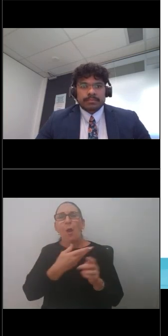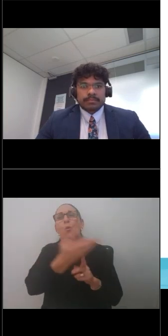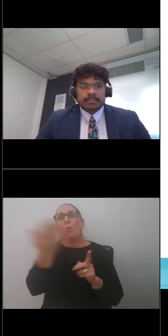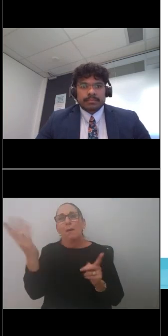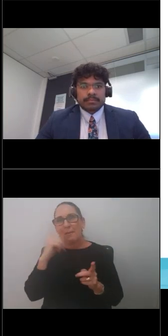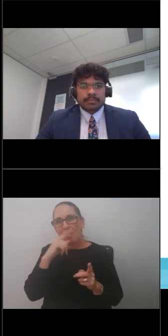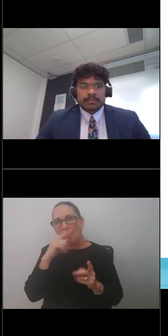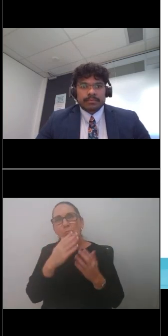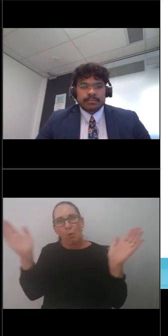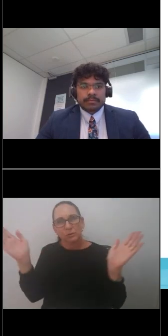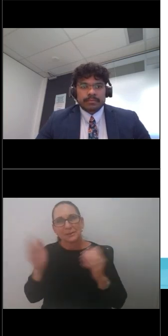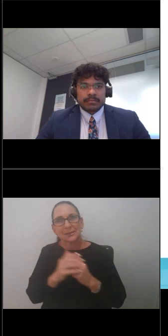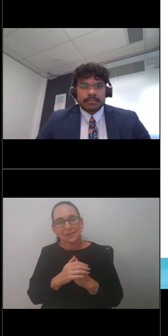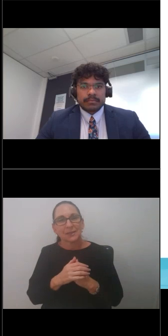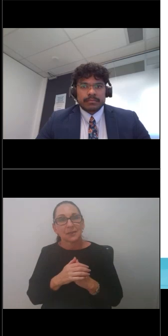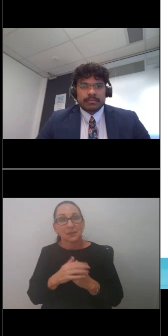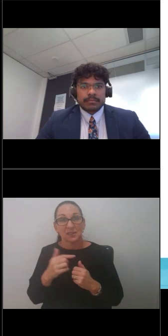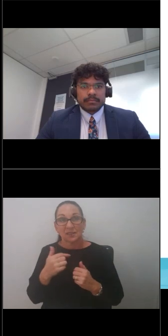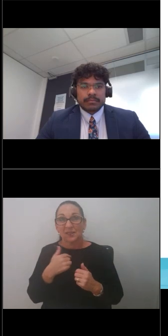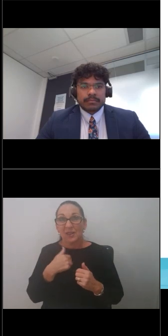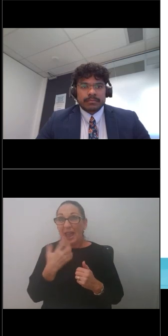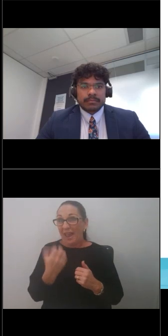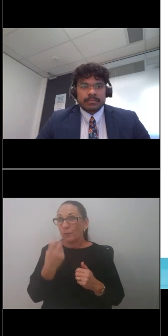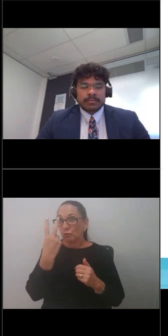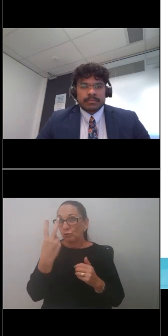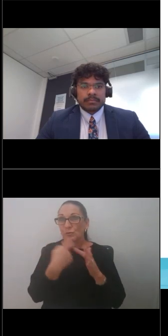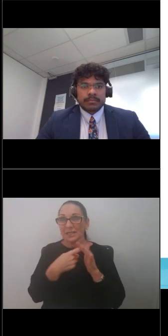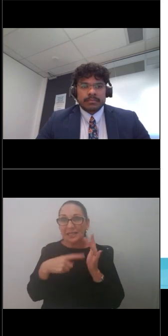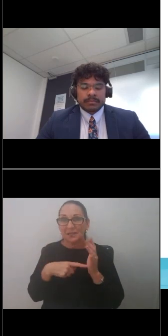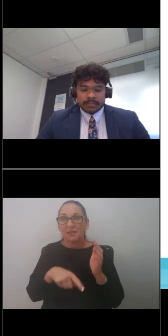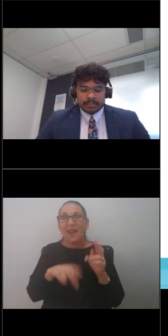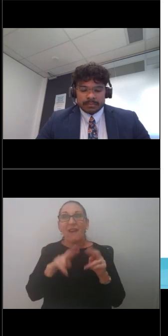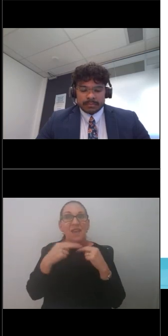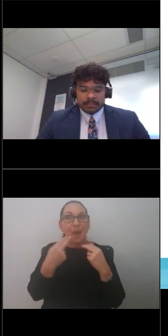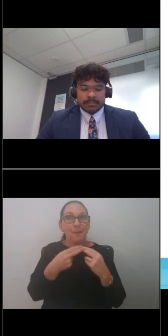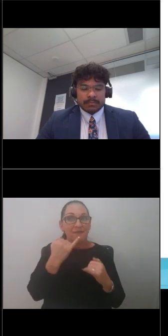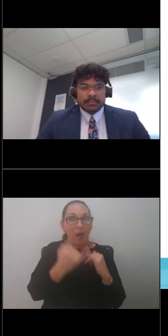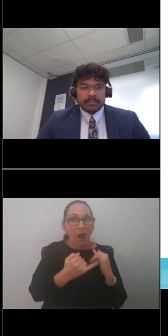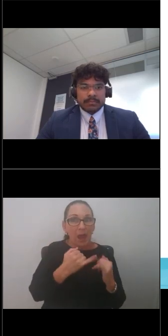that right now we have the two kids we've got the family kit the Bail and criminal process kit we're